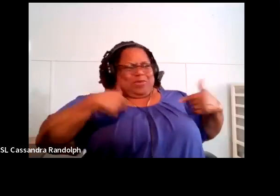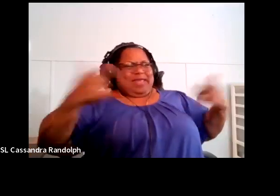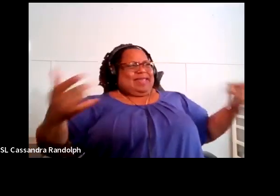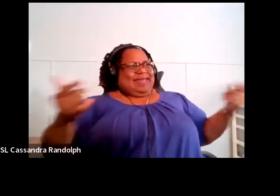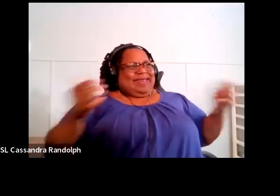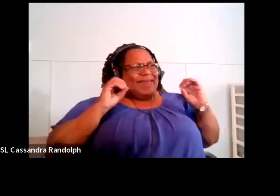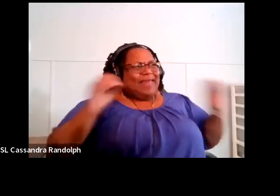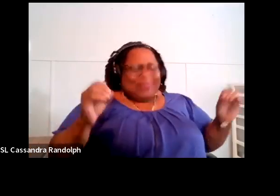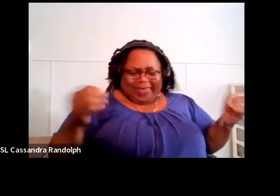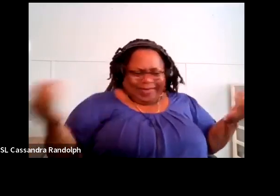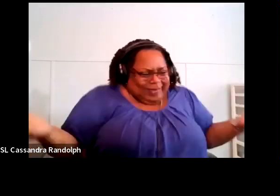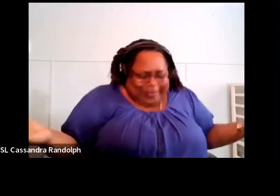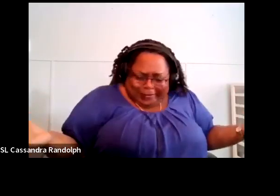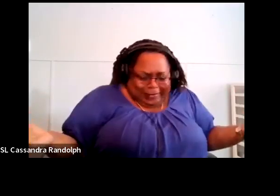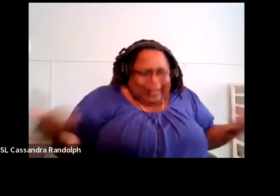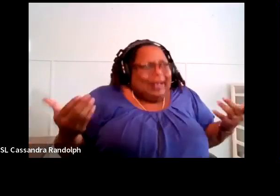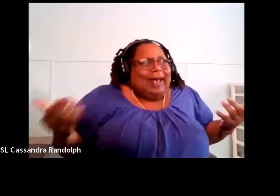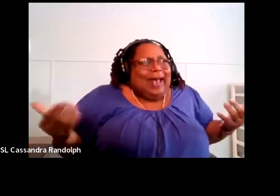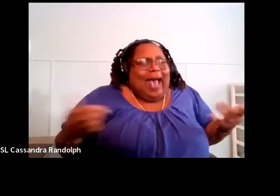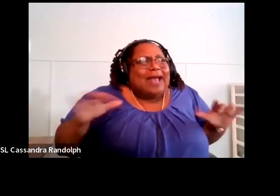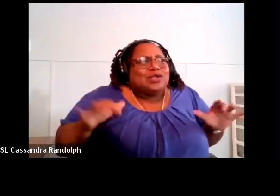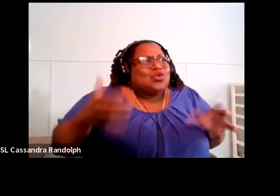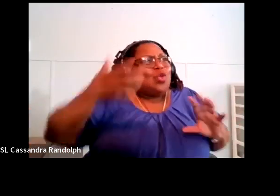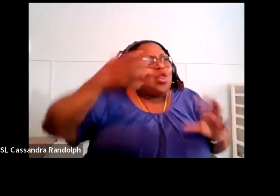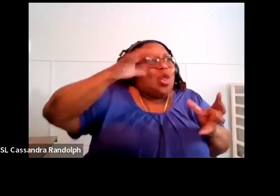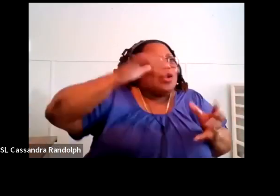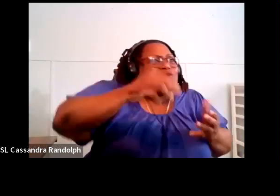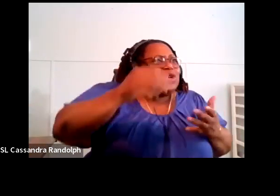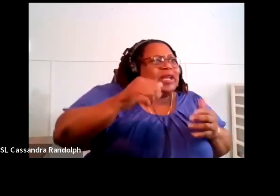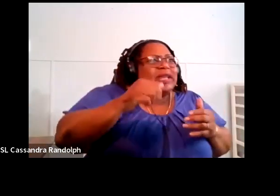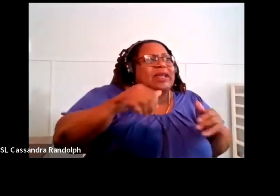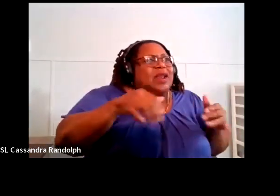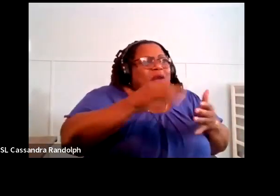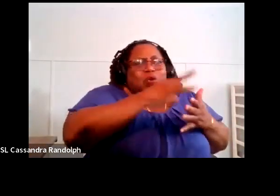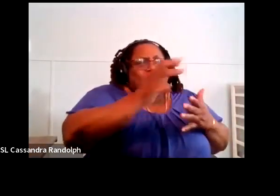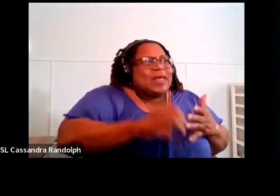lot of people that say